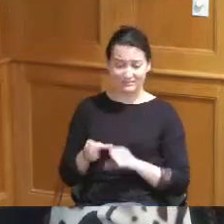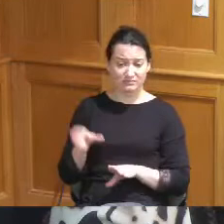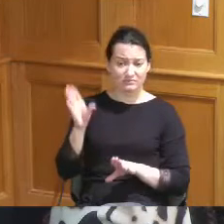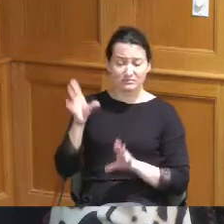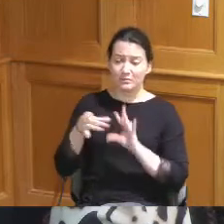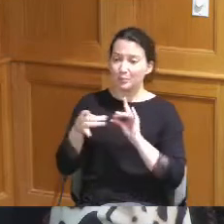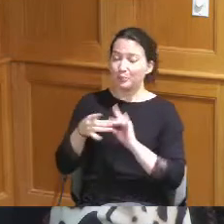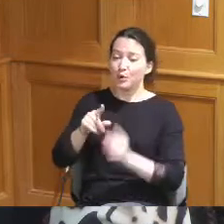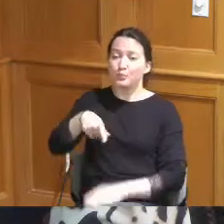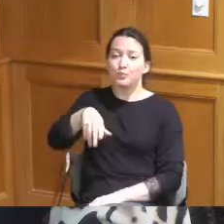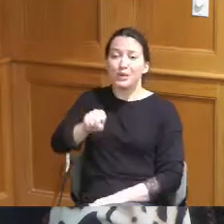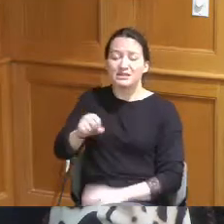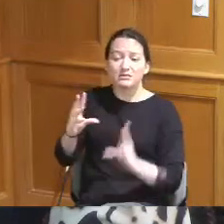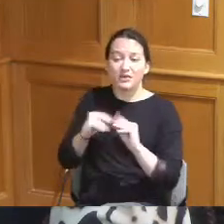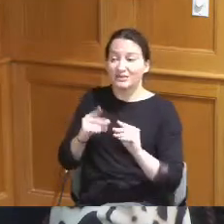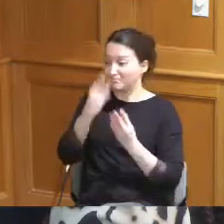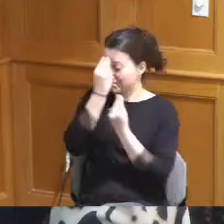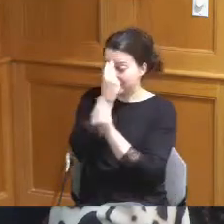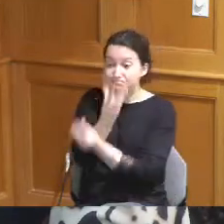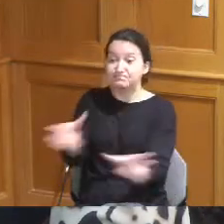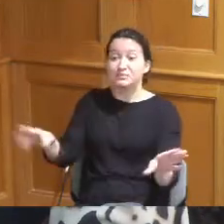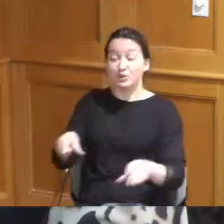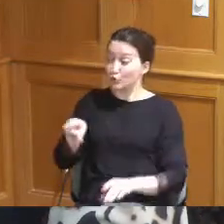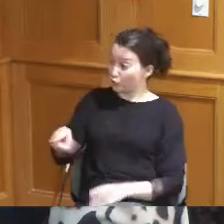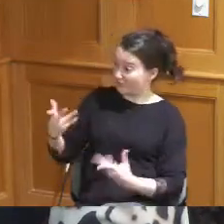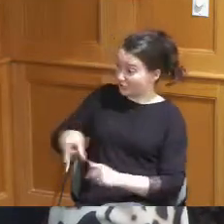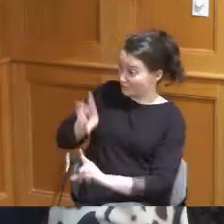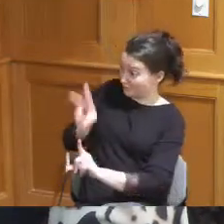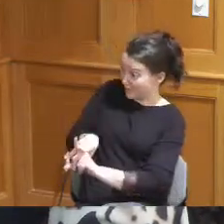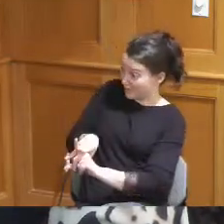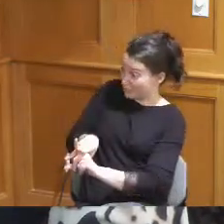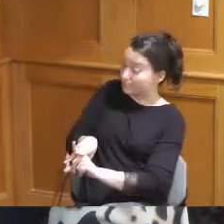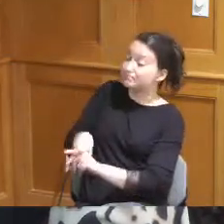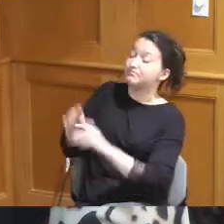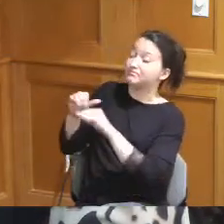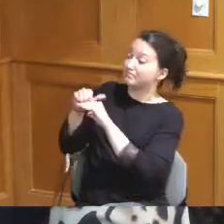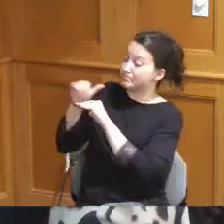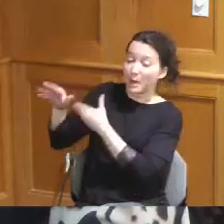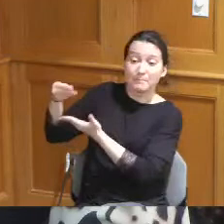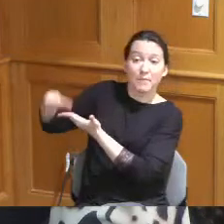I wanted the public to know that you put in applications we're sending out money and there's